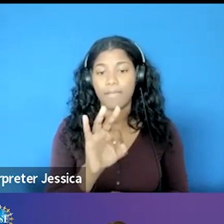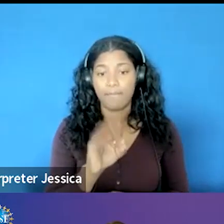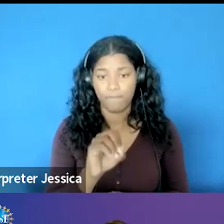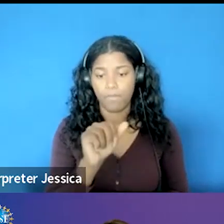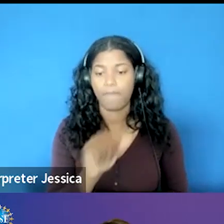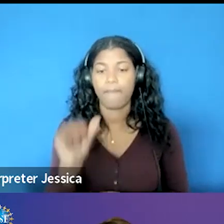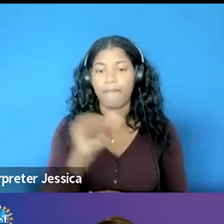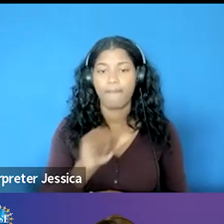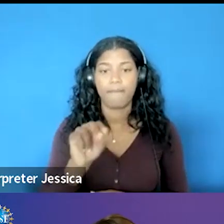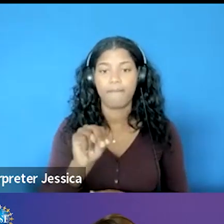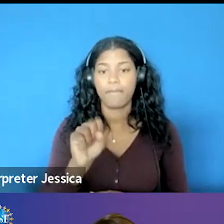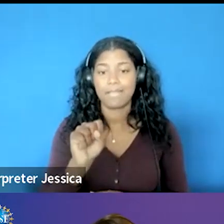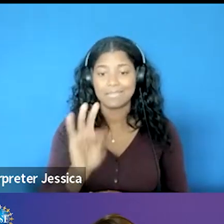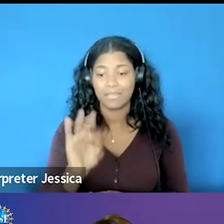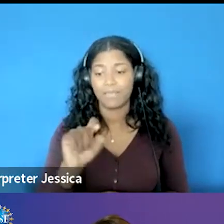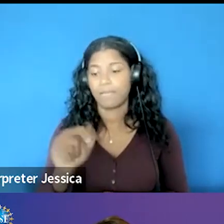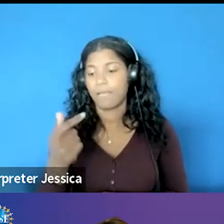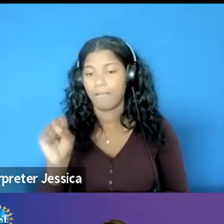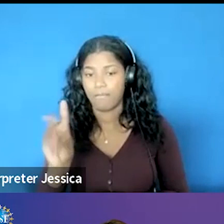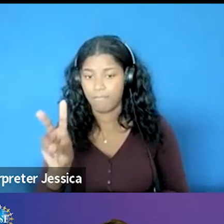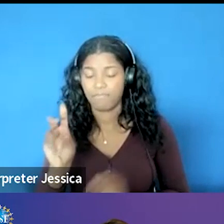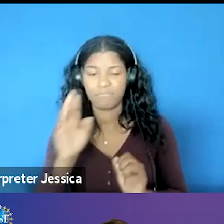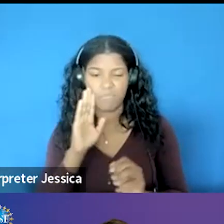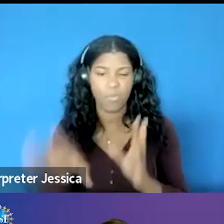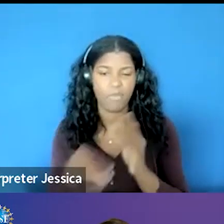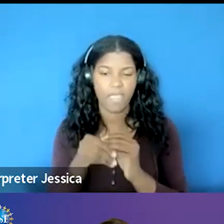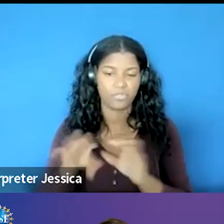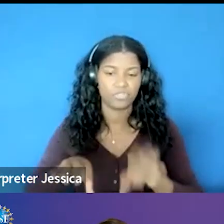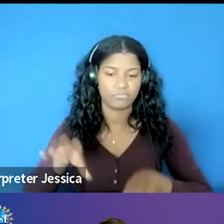I can put that in the, in the chats.